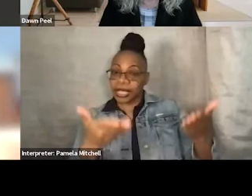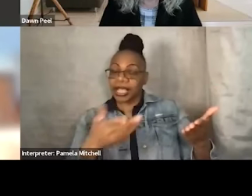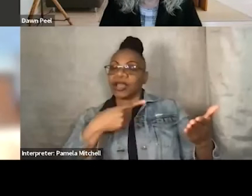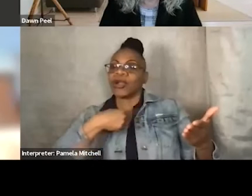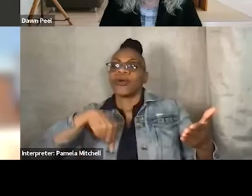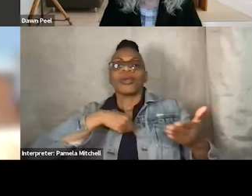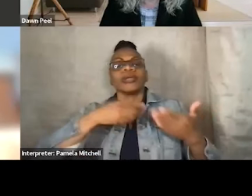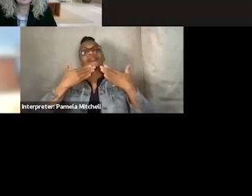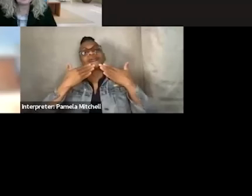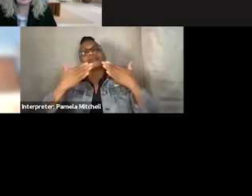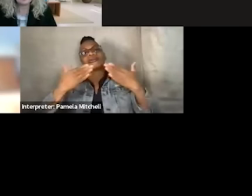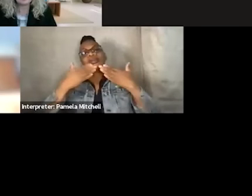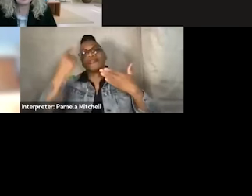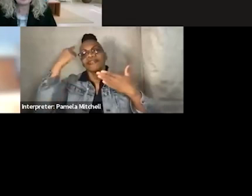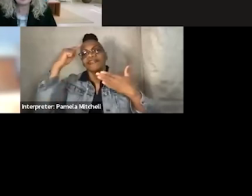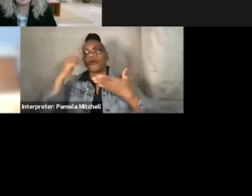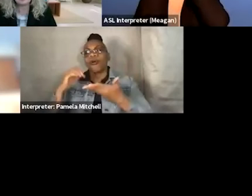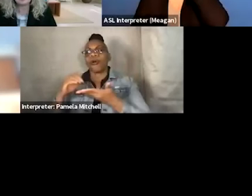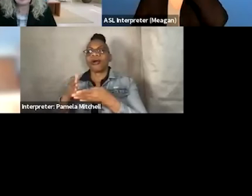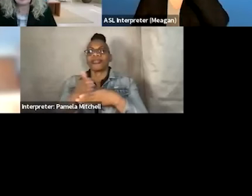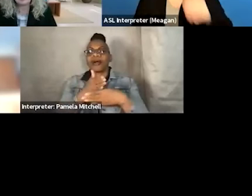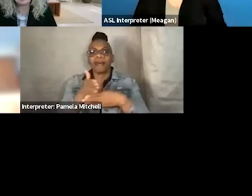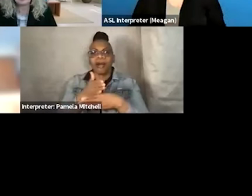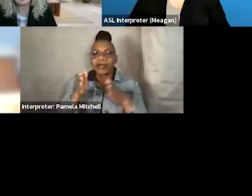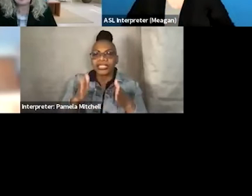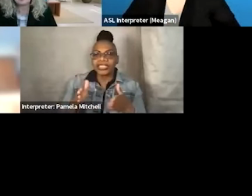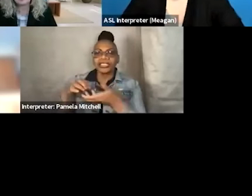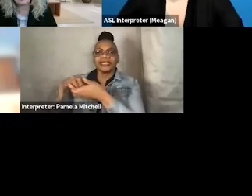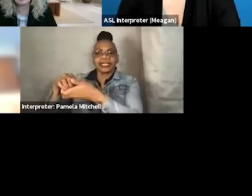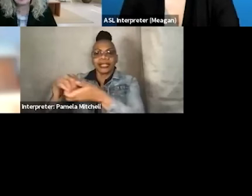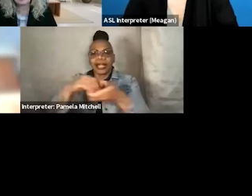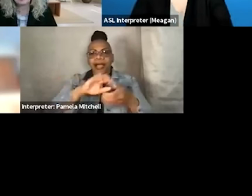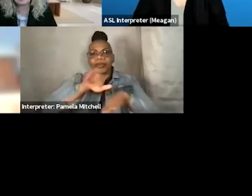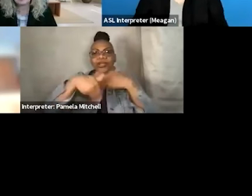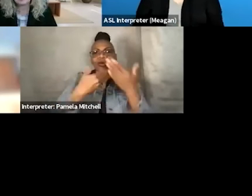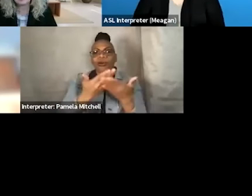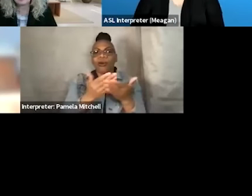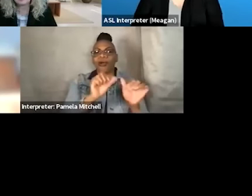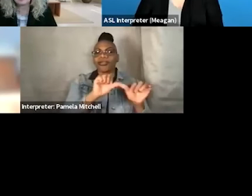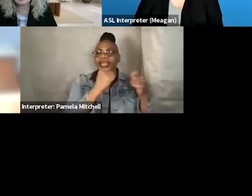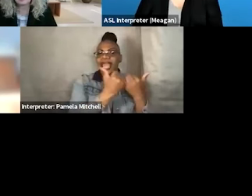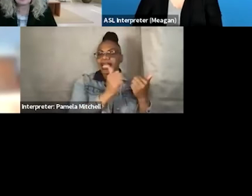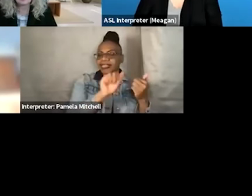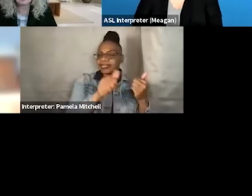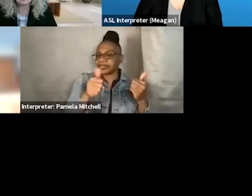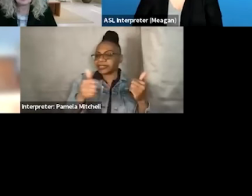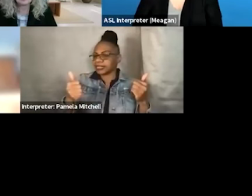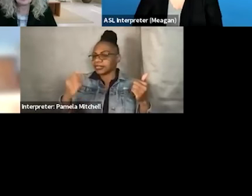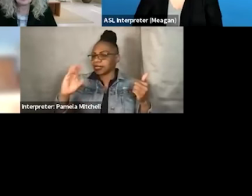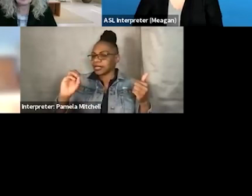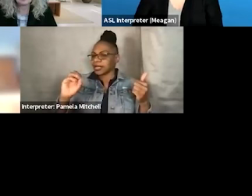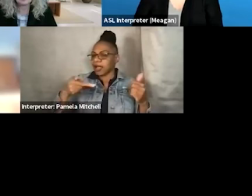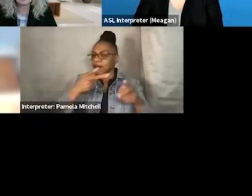for the partnerships and the cooperation across all the agencies. CommCare developed a crisis call workflow